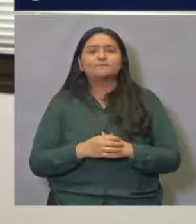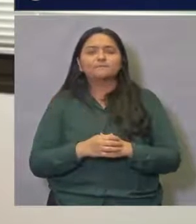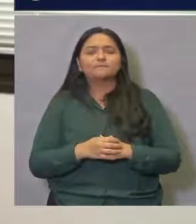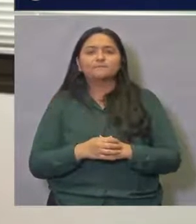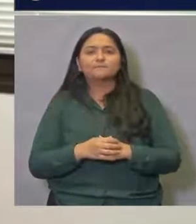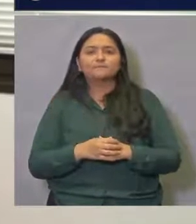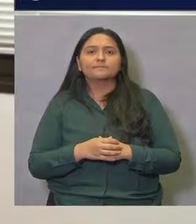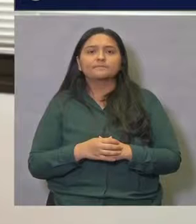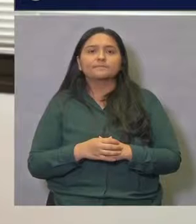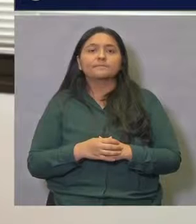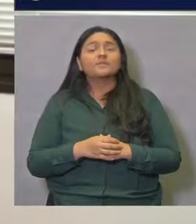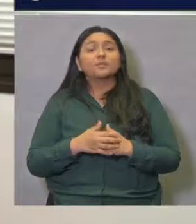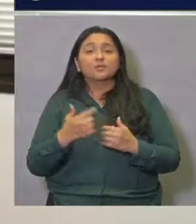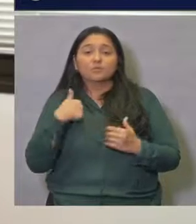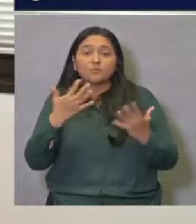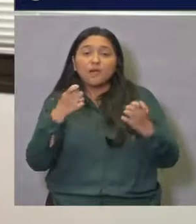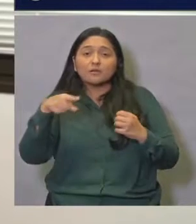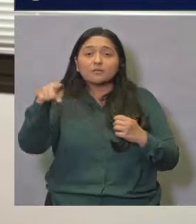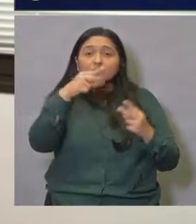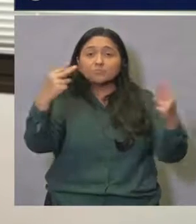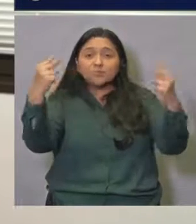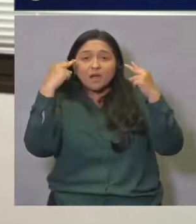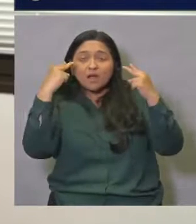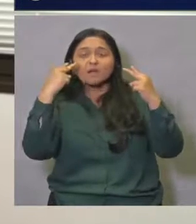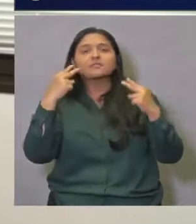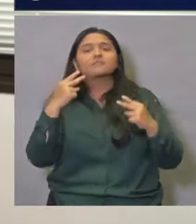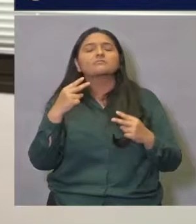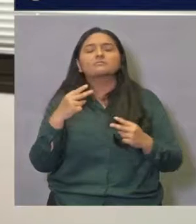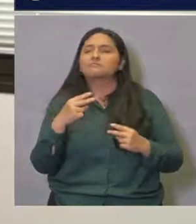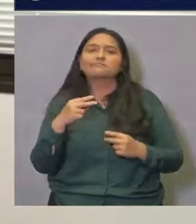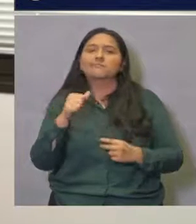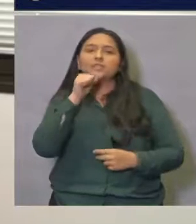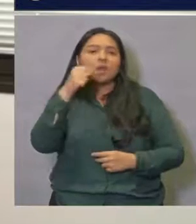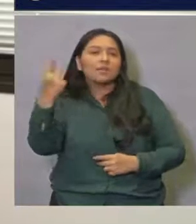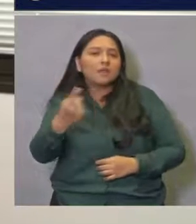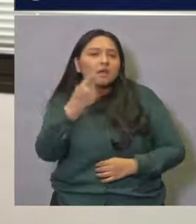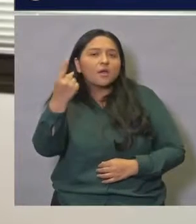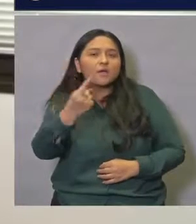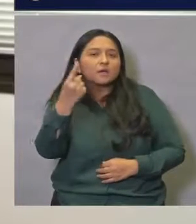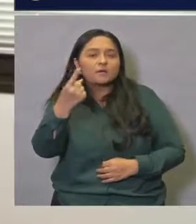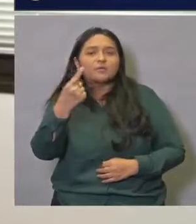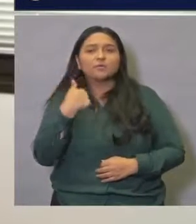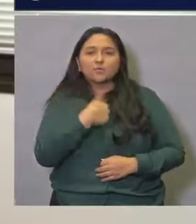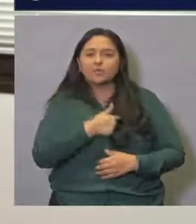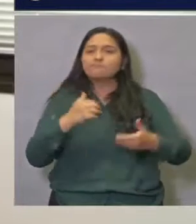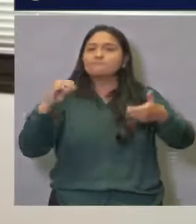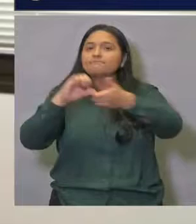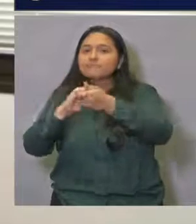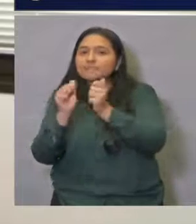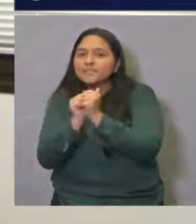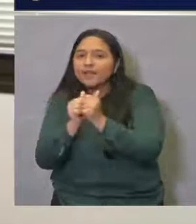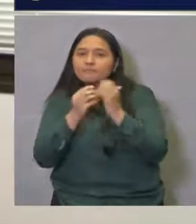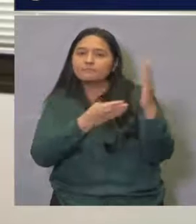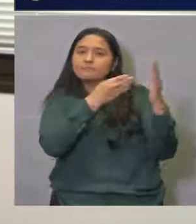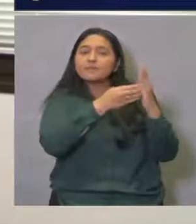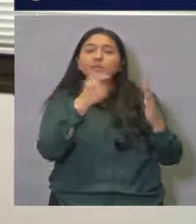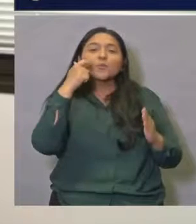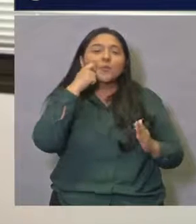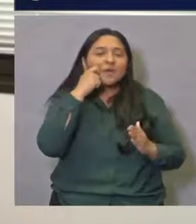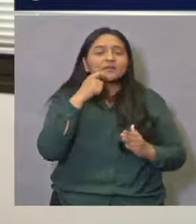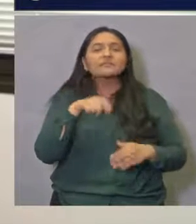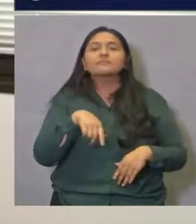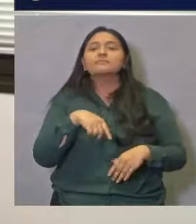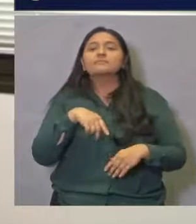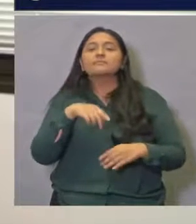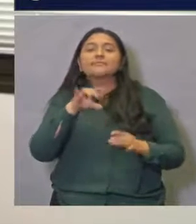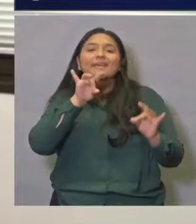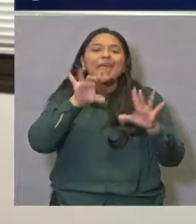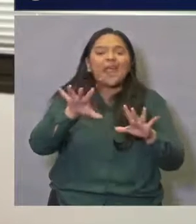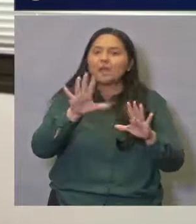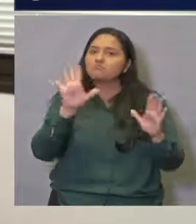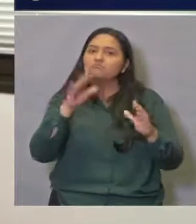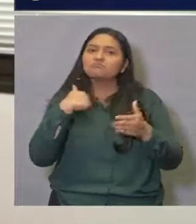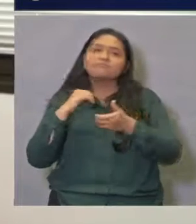ESTA. AHORA HAY MIEDO Y